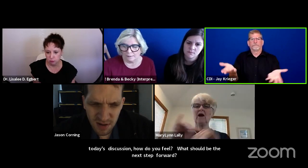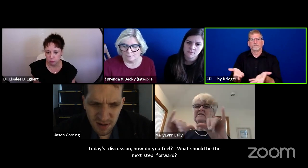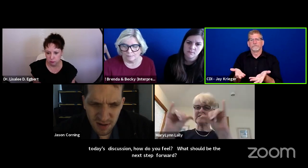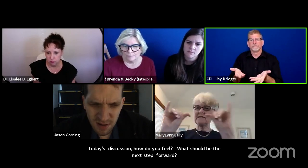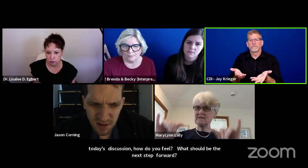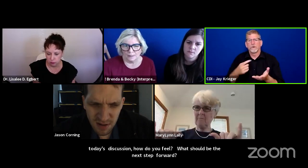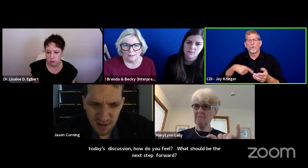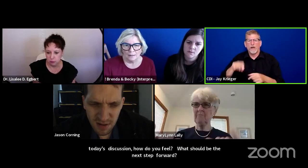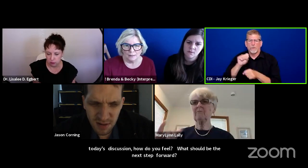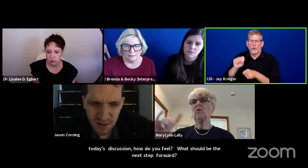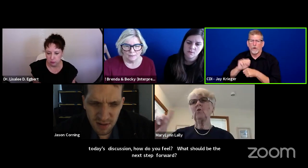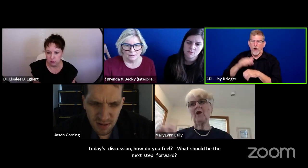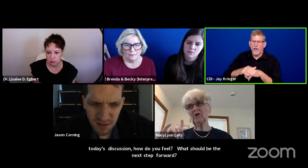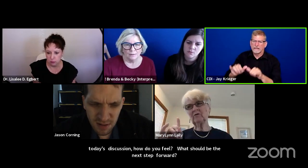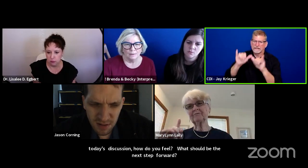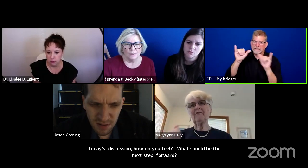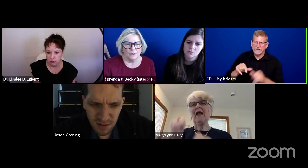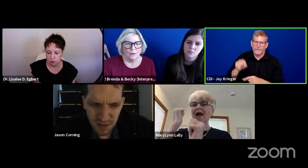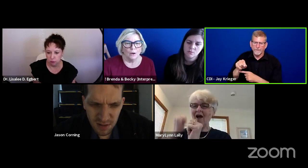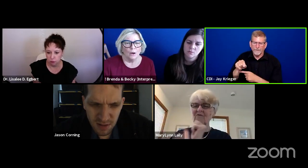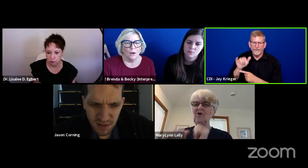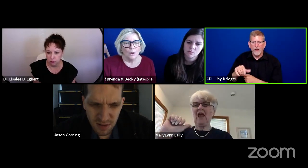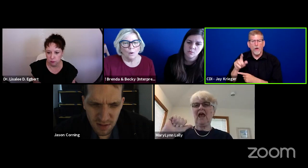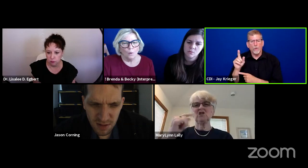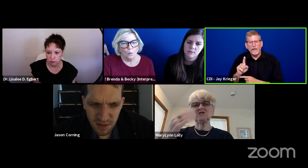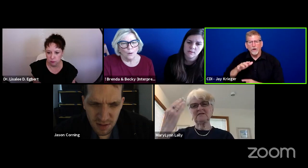It's systematic.